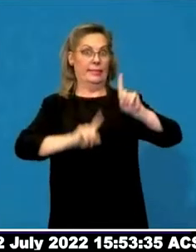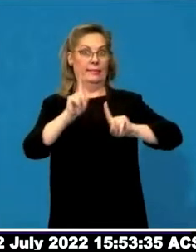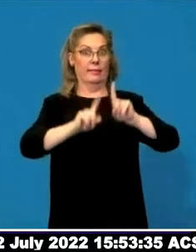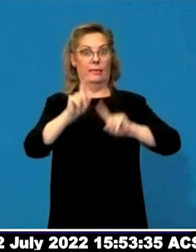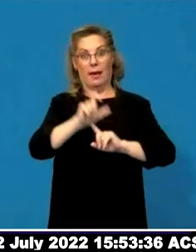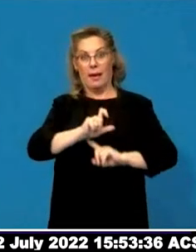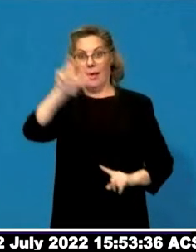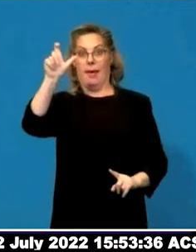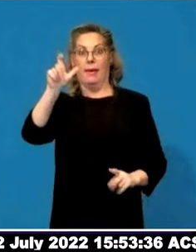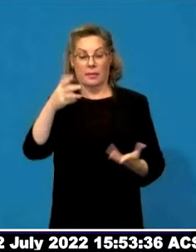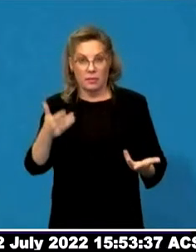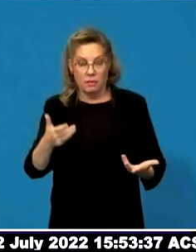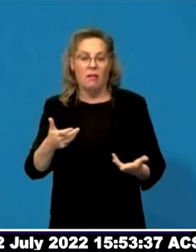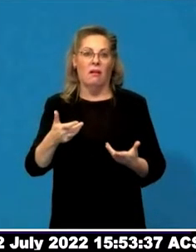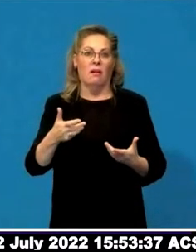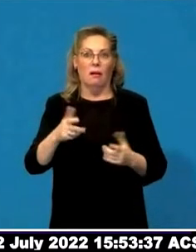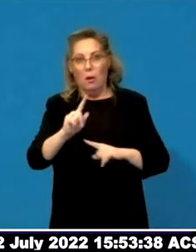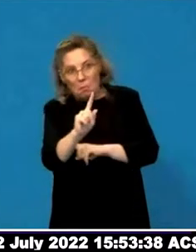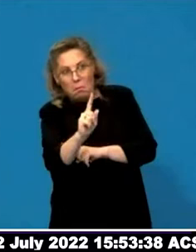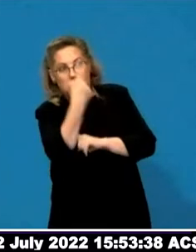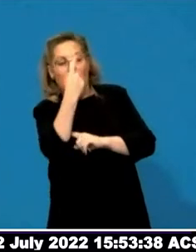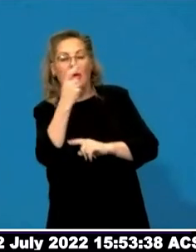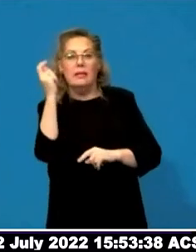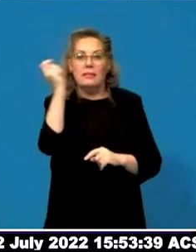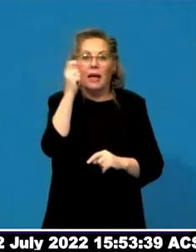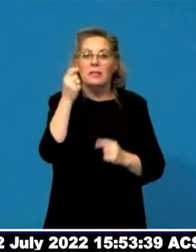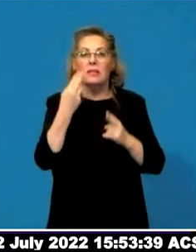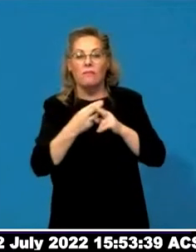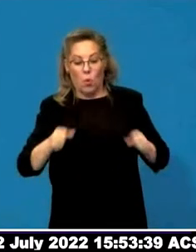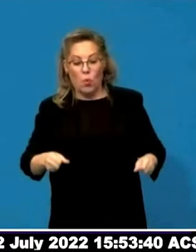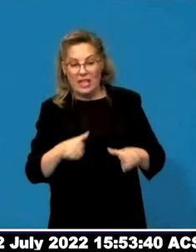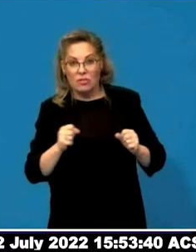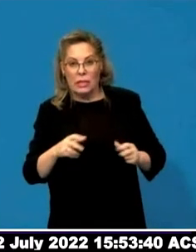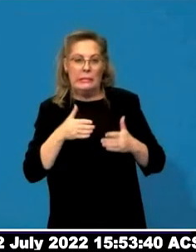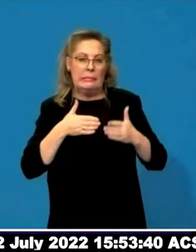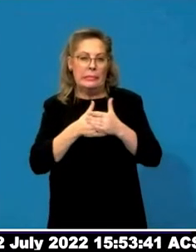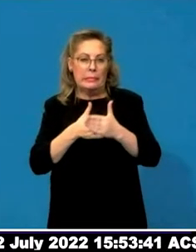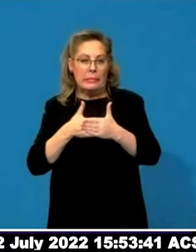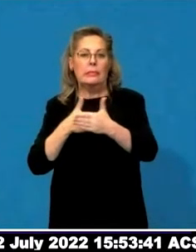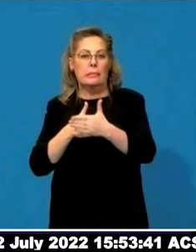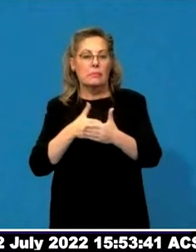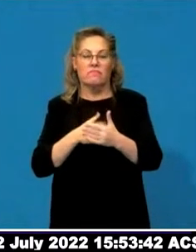that it's very difficult to get transport for wheelchair access? Yes.